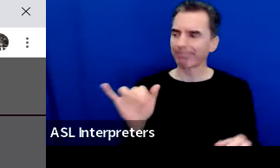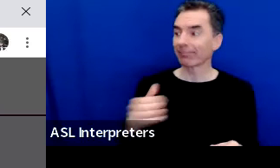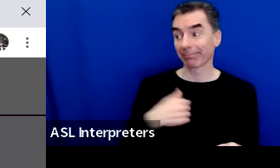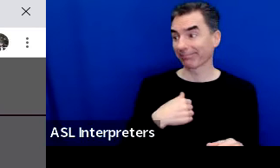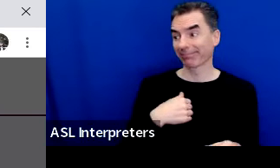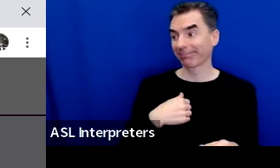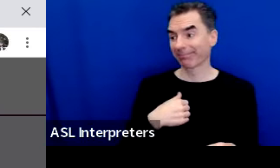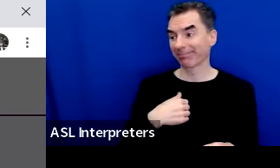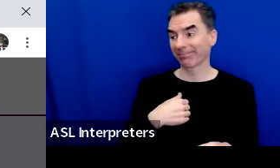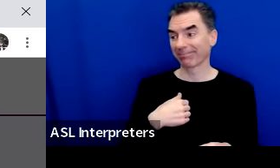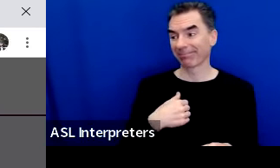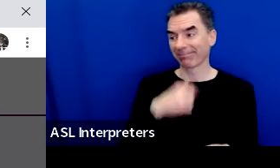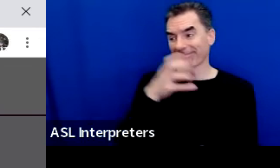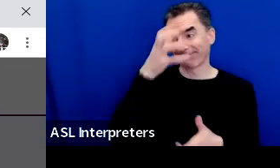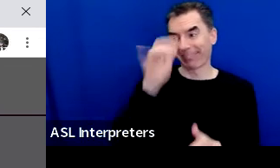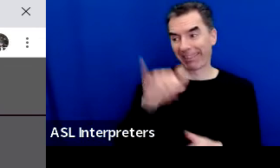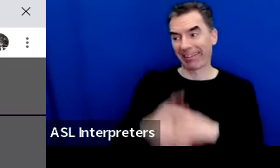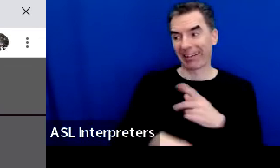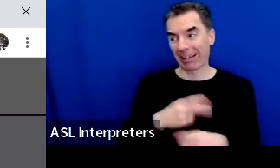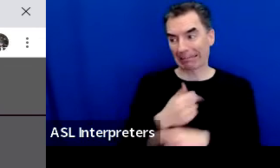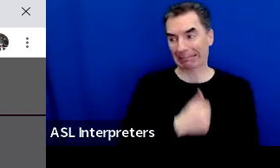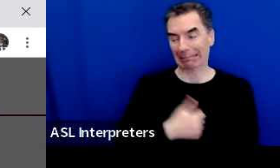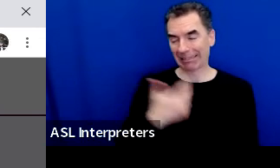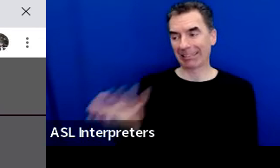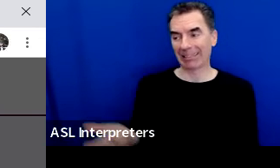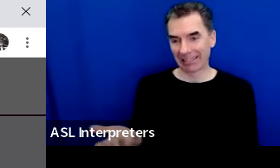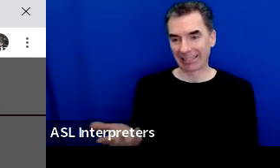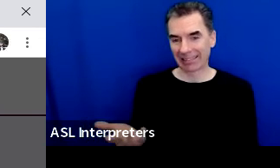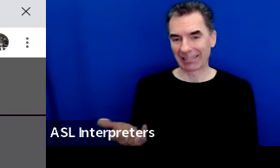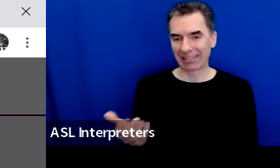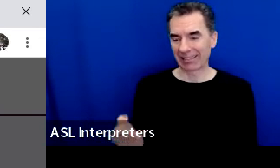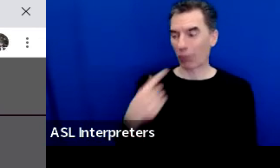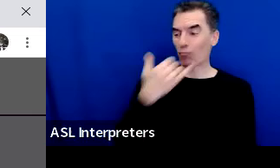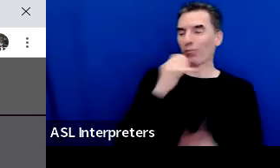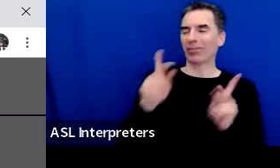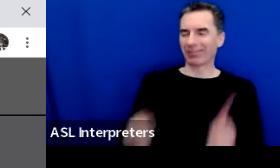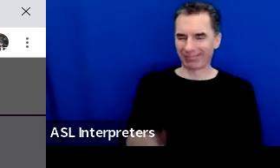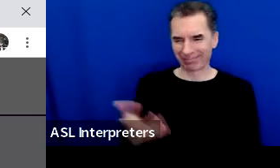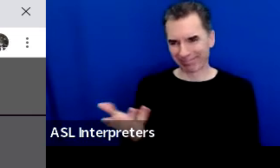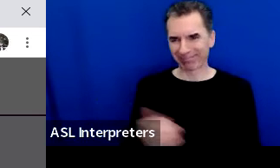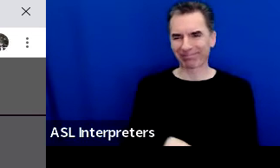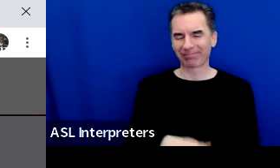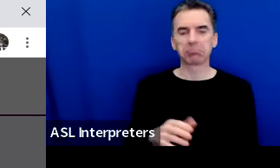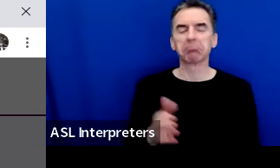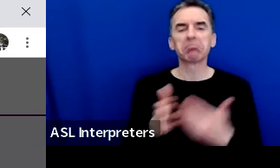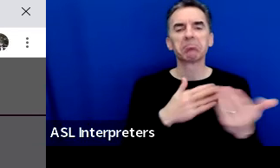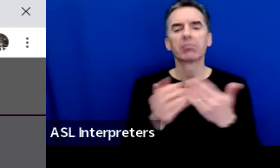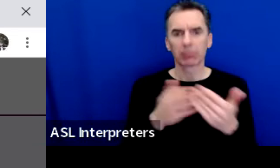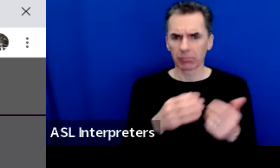Sorry. So I'm not an ex. I'm not a I'm not the best person for that because I haven't thought it. But there are all kinds of different types.